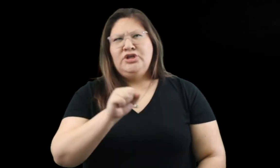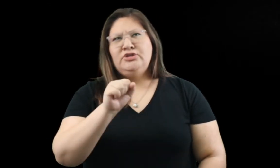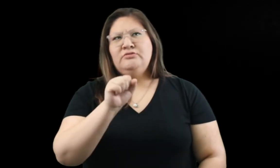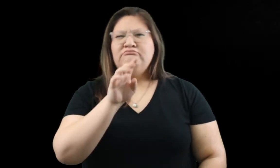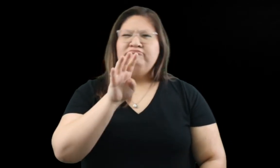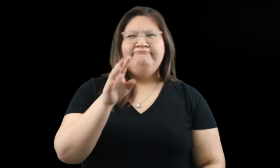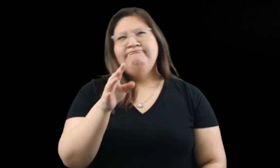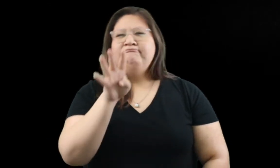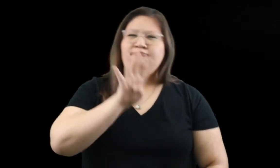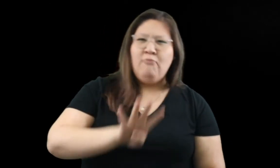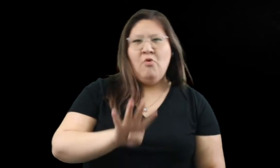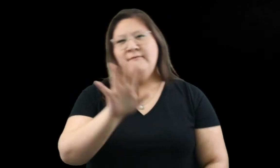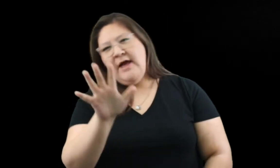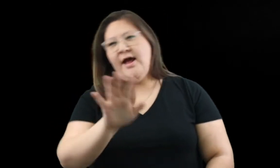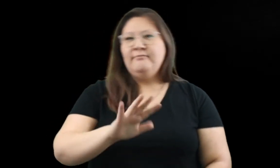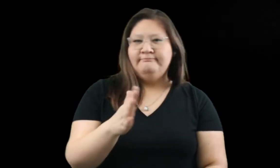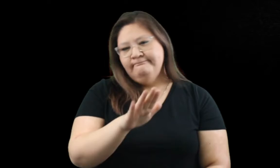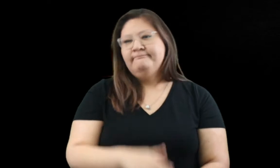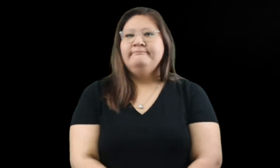when I was about four or five.